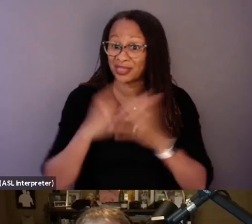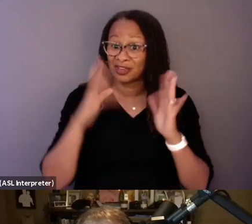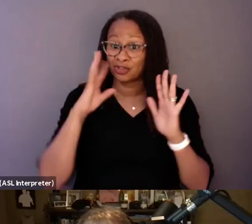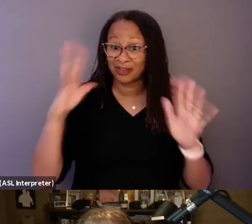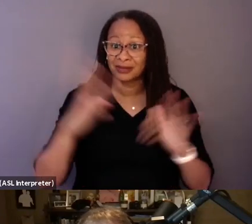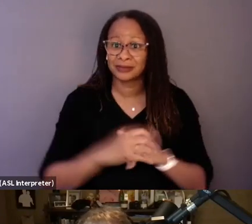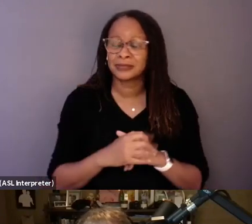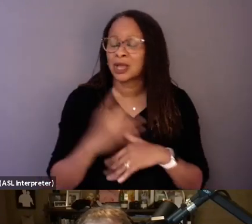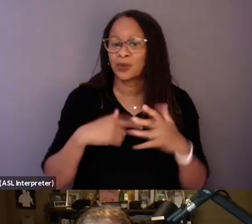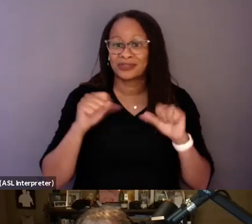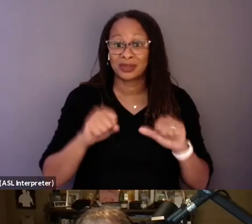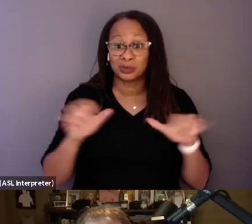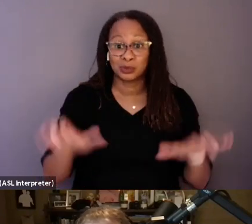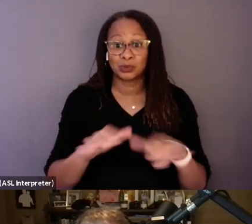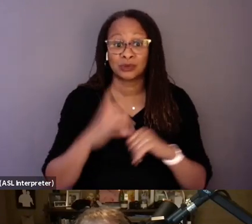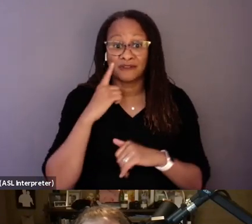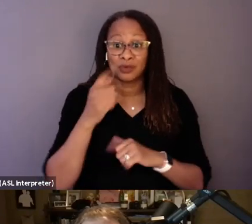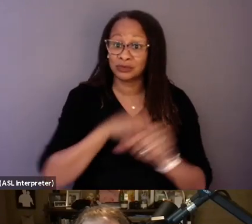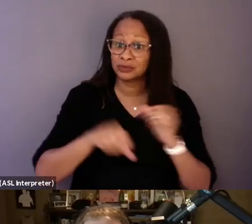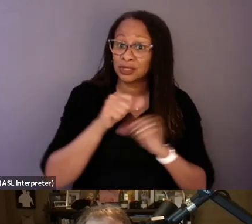what they were able to do for each other, with each other,